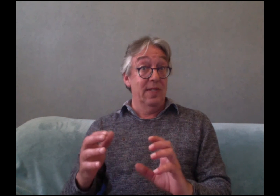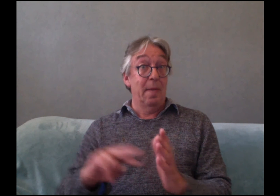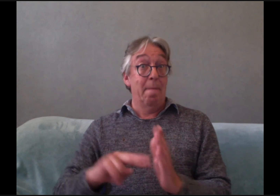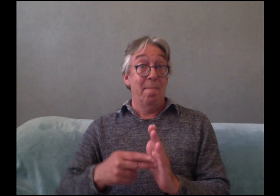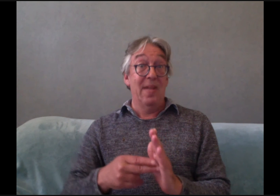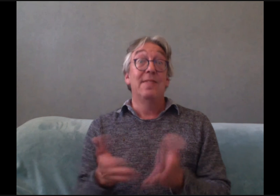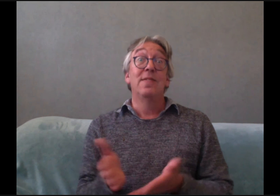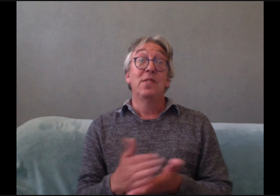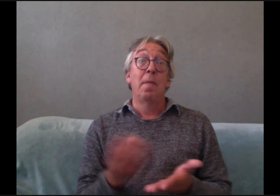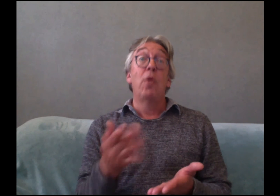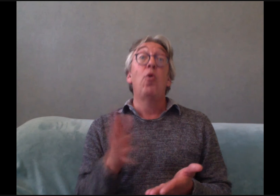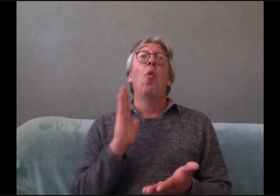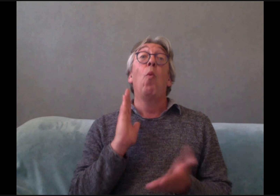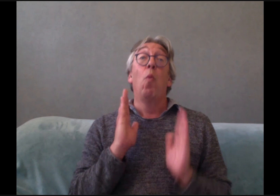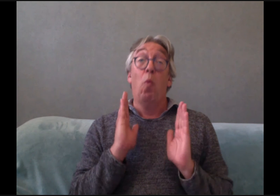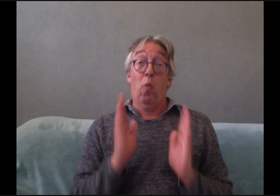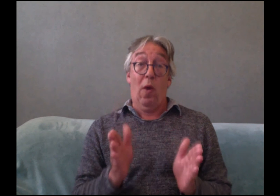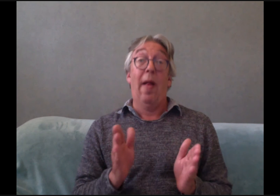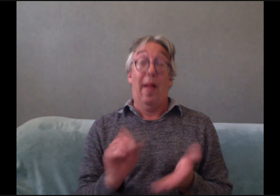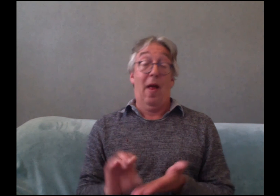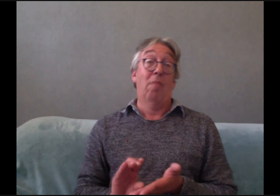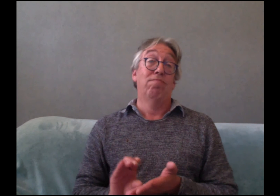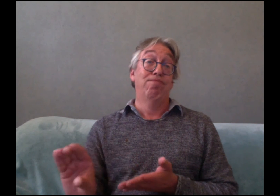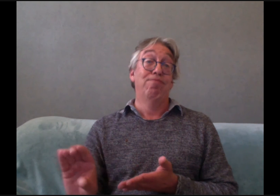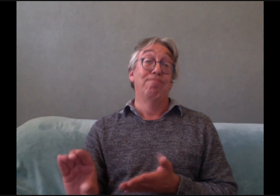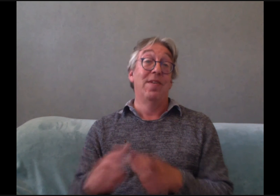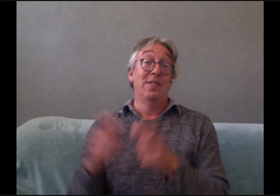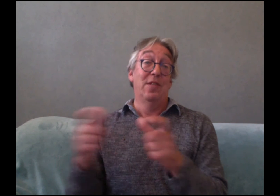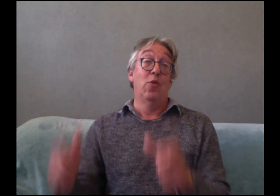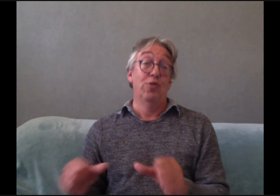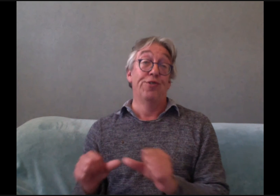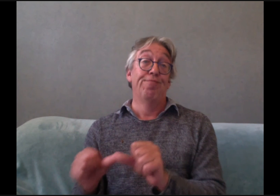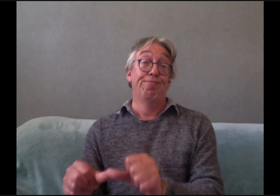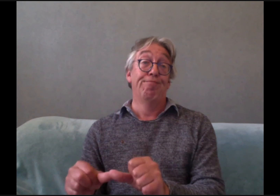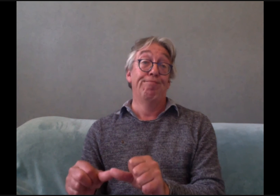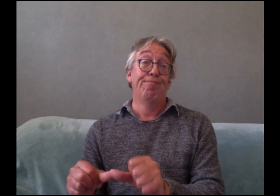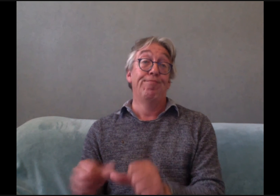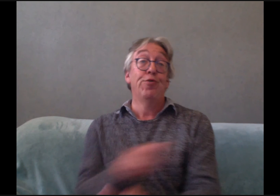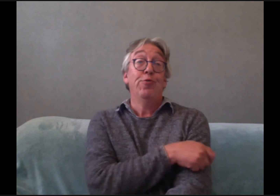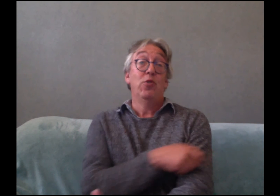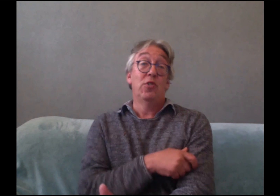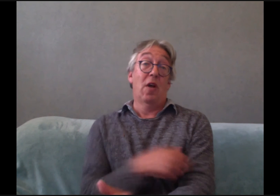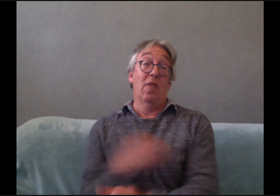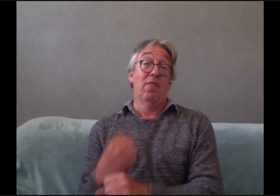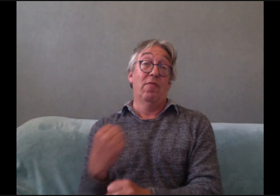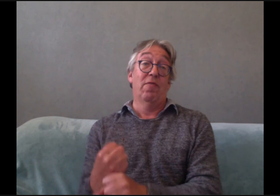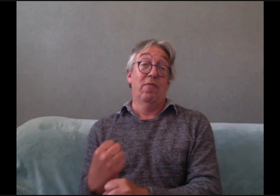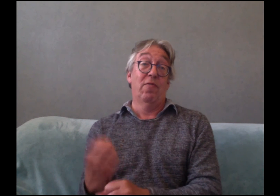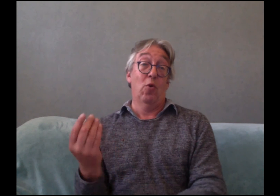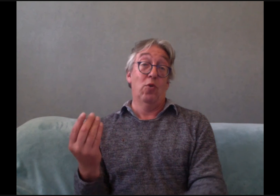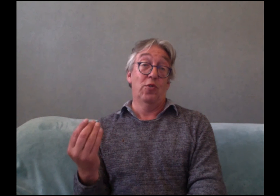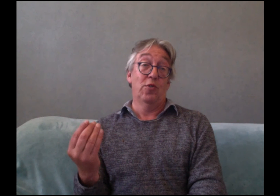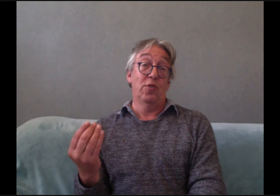because of the staff but it doesn't mean we need to extend the physical capacity of institutions or so.